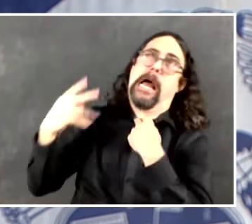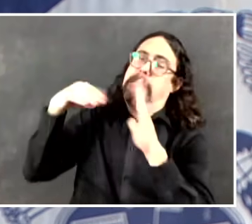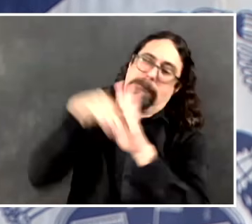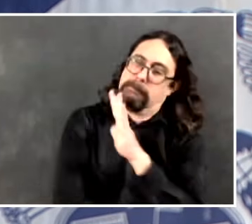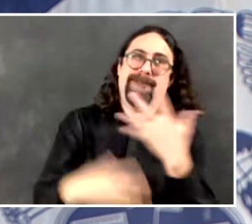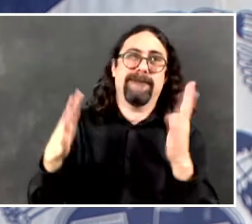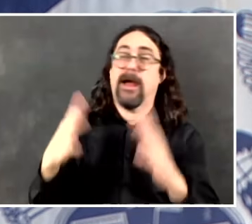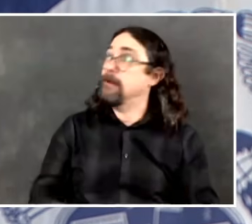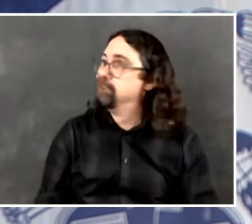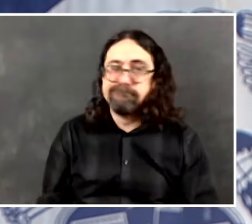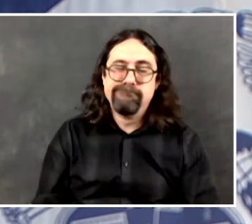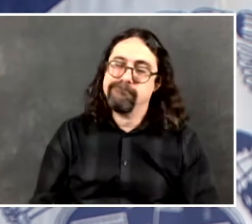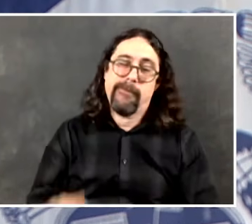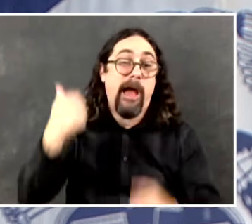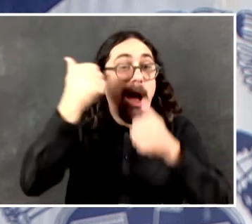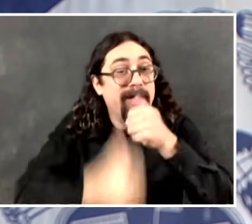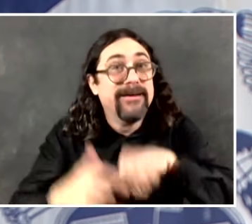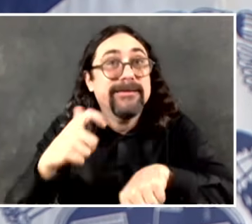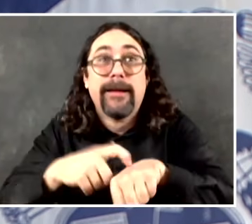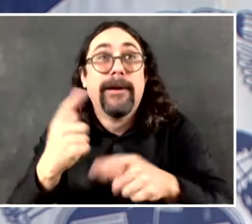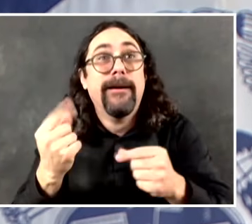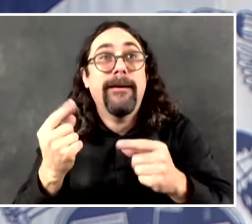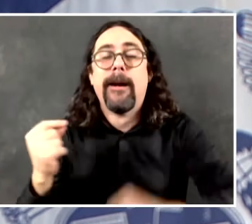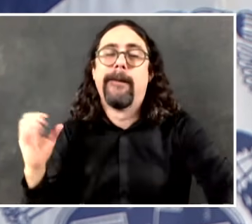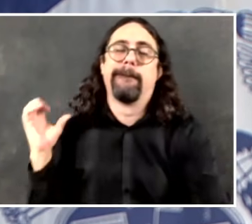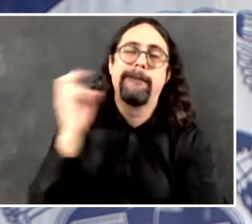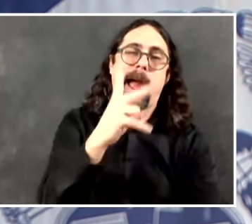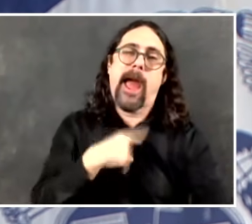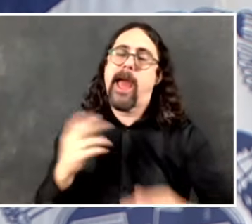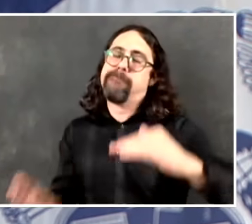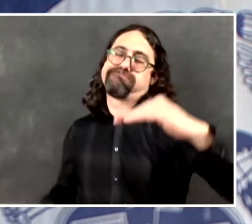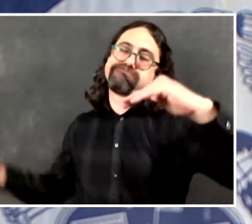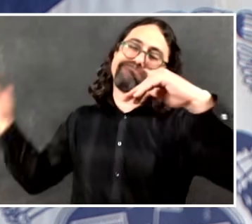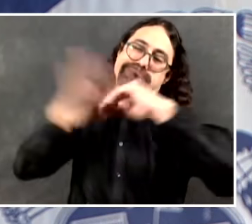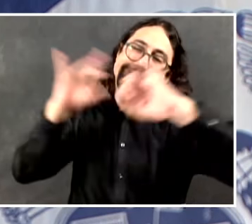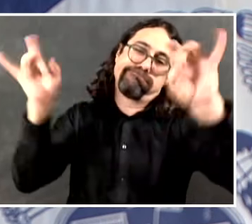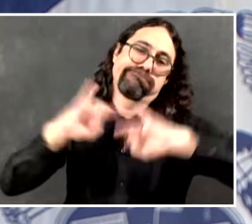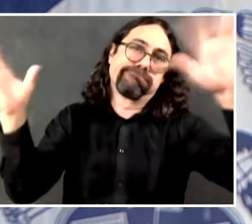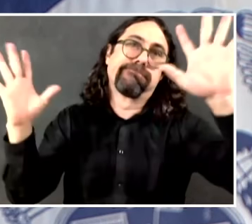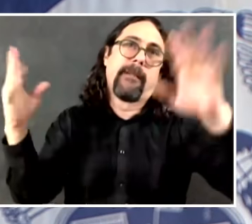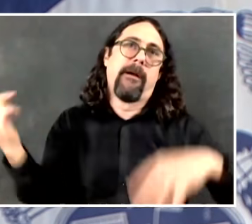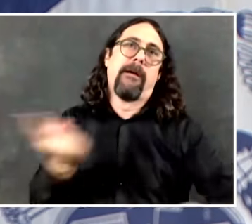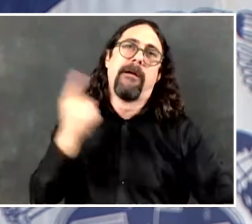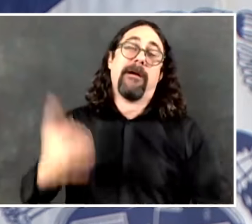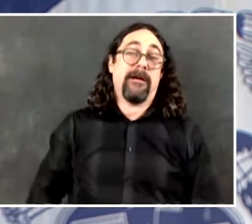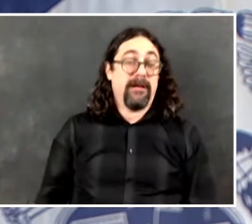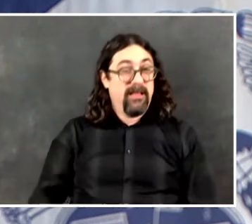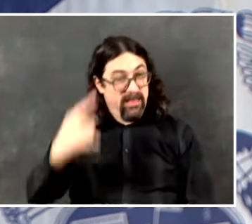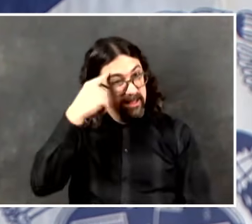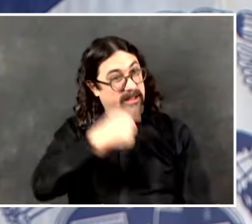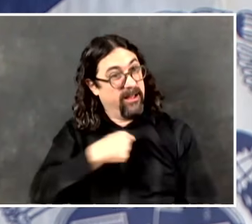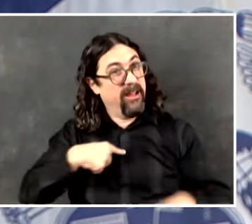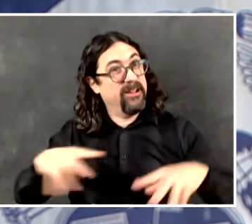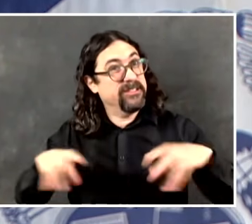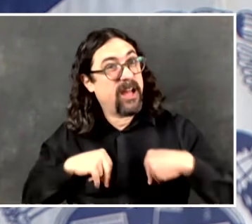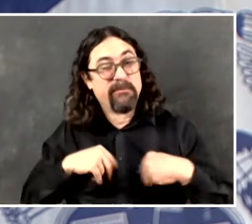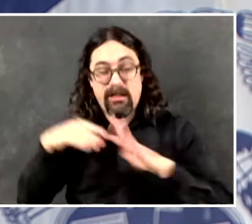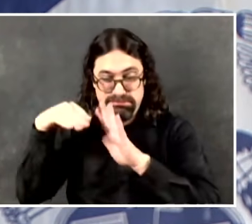FAIRER. WE'RE NOT GOING TO ALL OWTHE DISPARITIES THAT WE'VE SEEN THAT